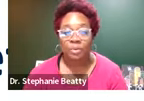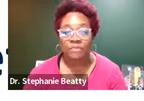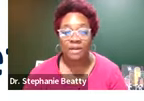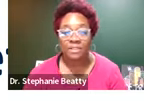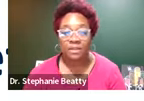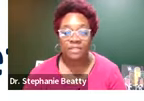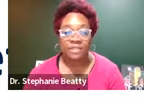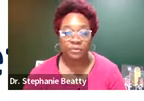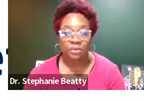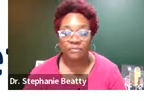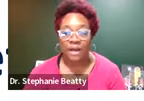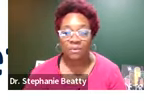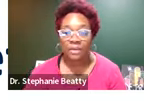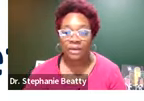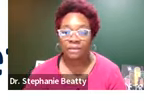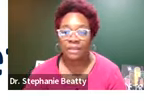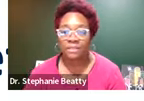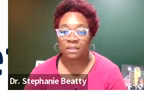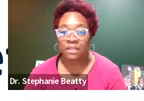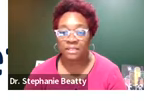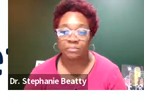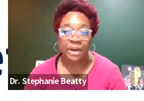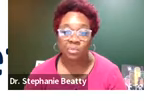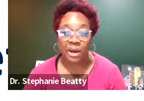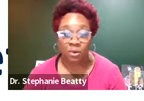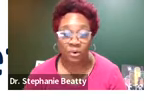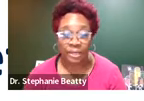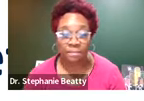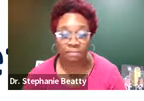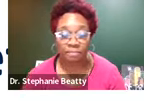We provide services for the following, and these are listed by priority: